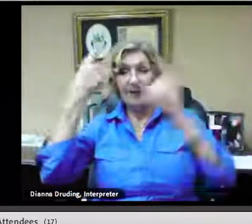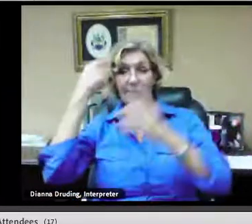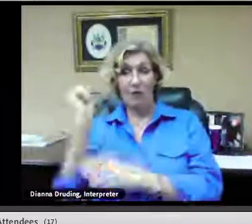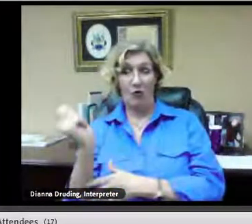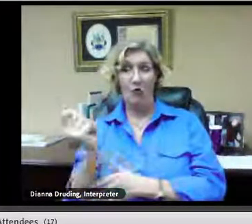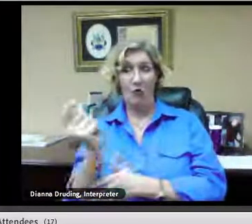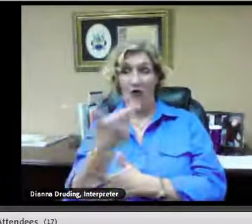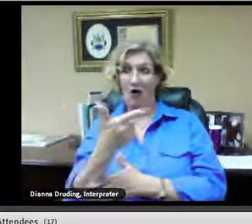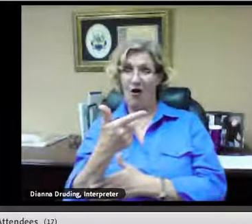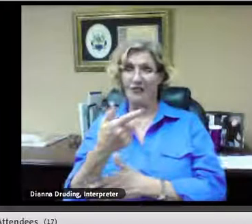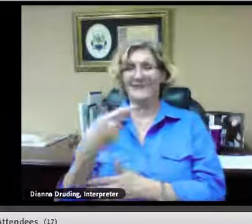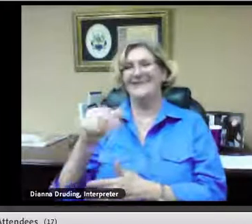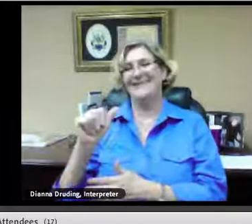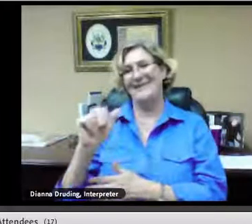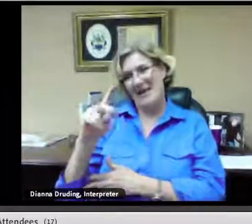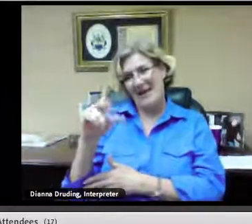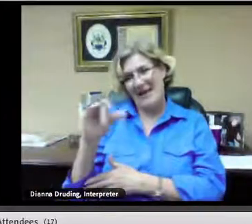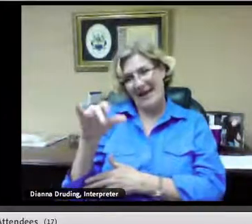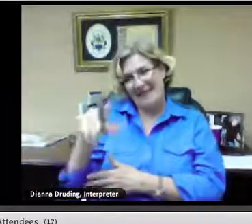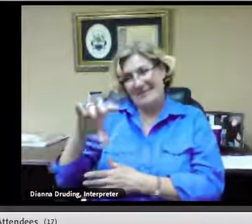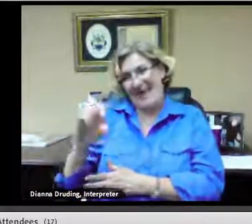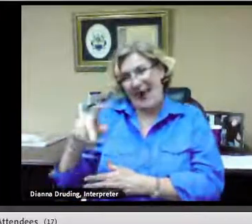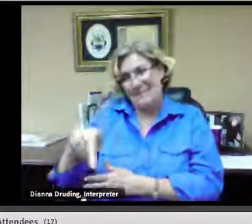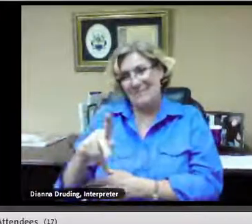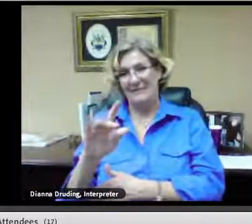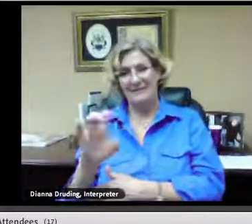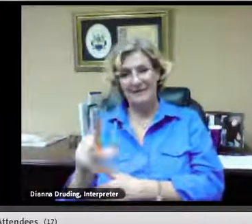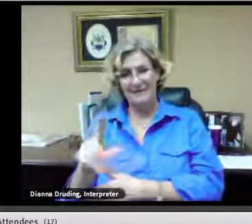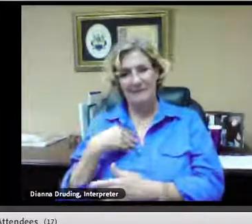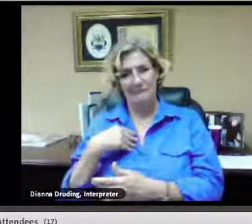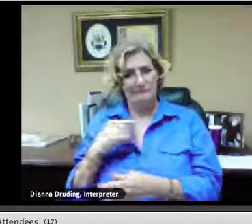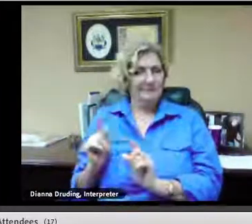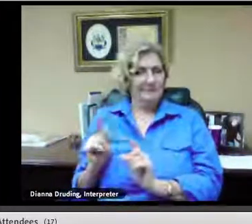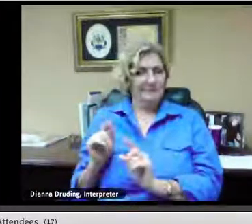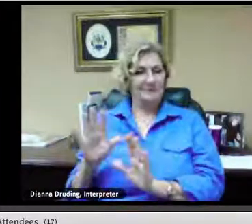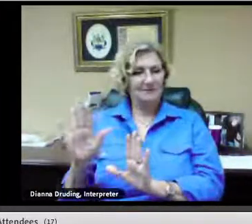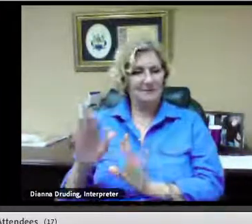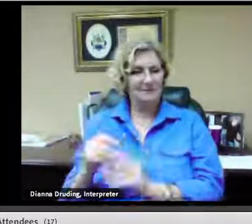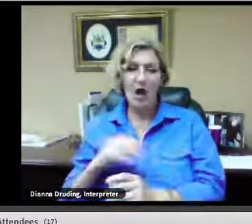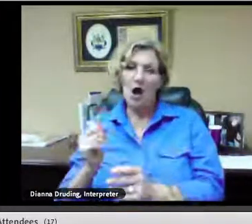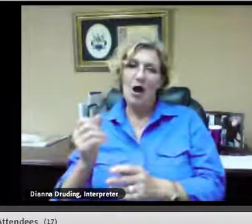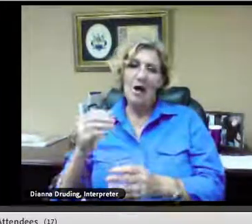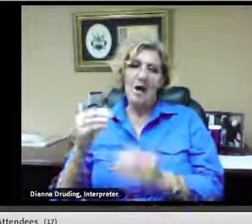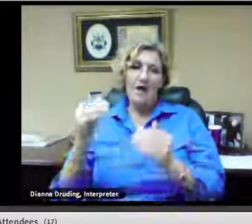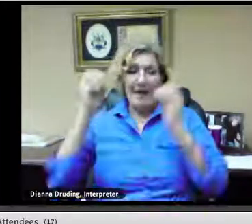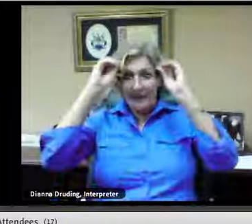Education for All Handicapped Children Act is passed. You know, and I think in my cut and paste,